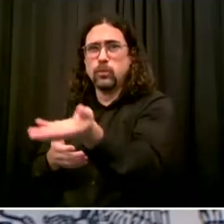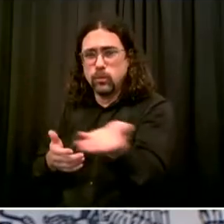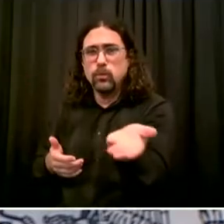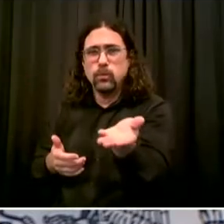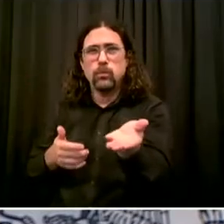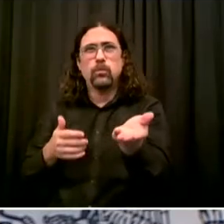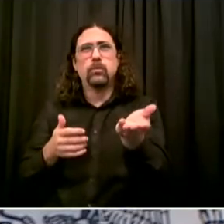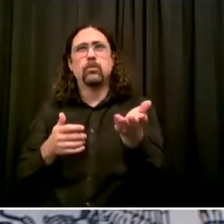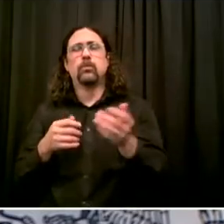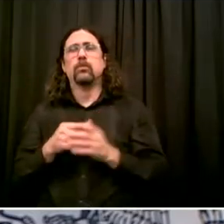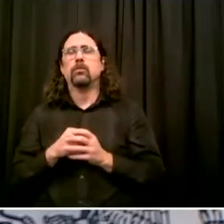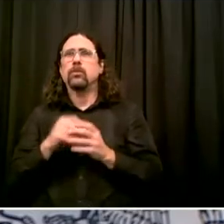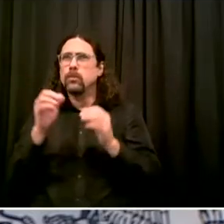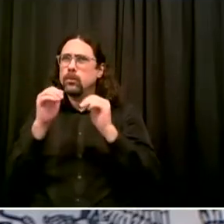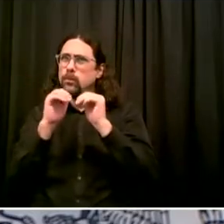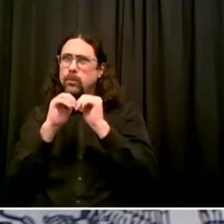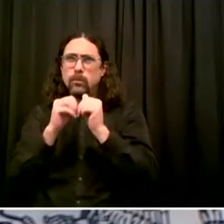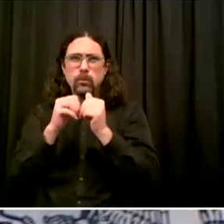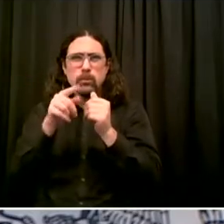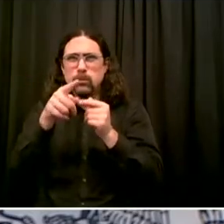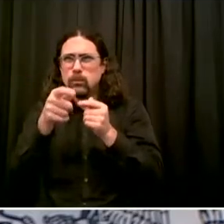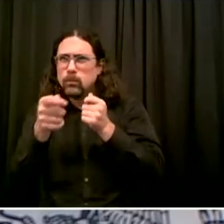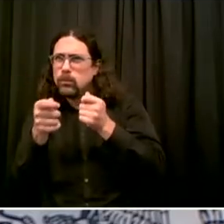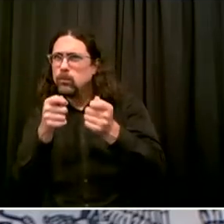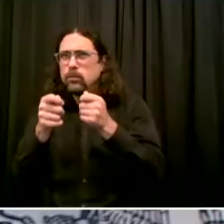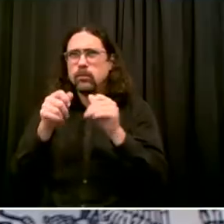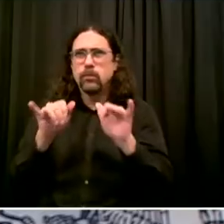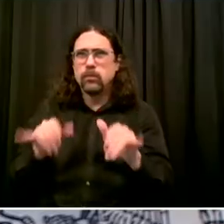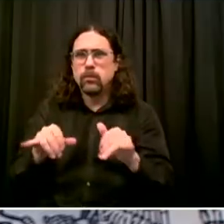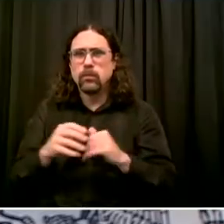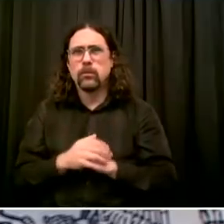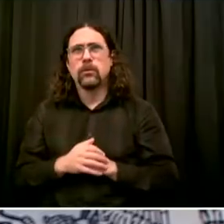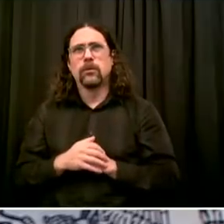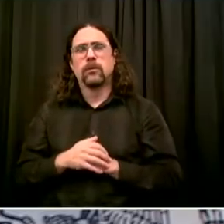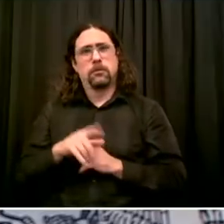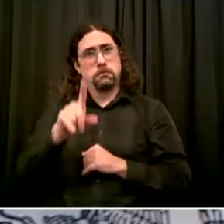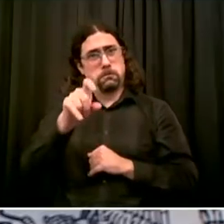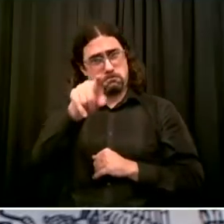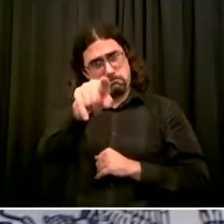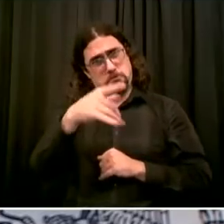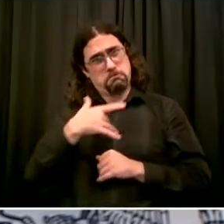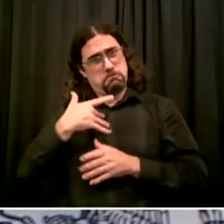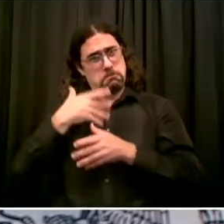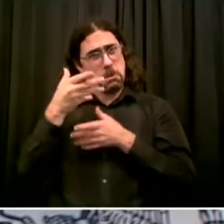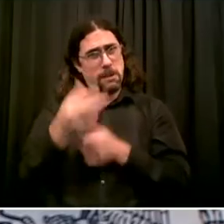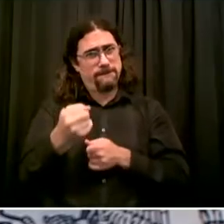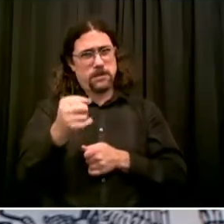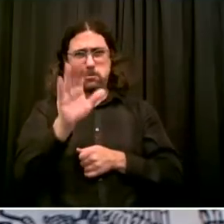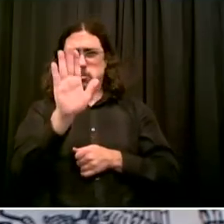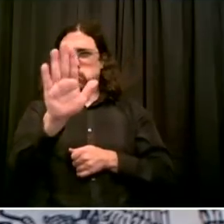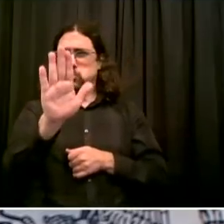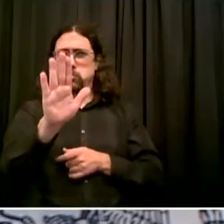TO TESTIFY ABOUT YOUR HANDLING OF THE CASE, I AM NWODIERNGIF YOU ARE CONFIDENT IN